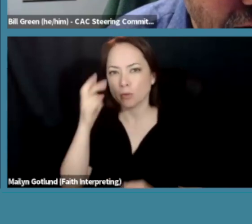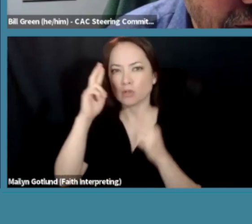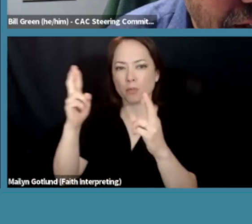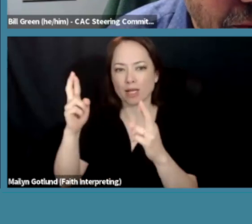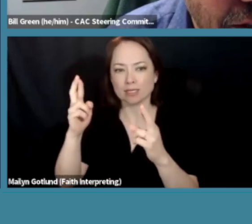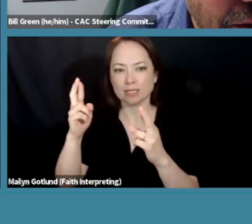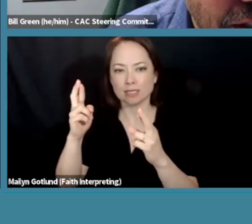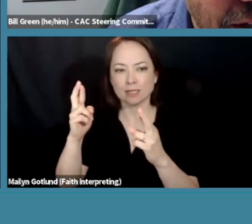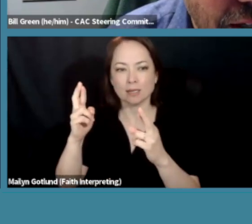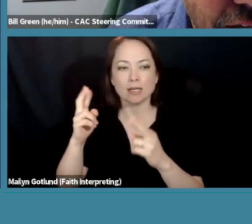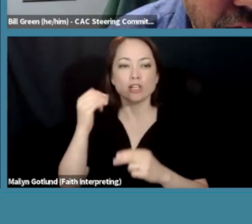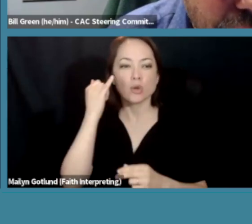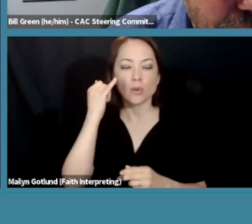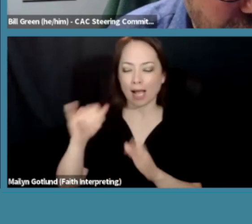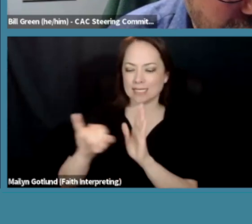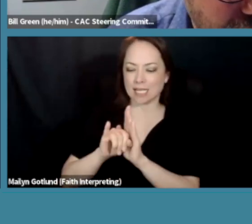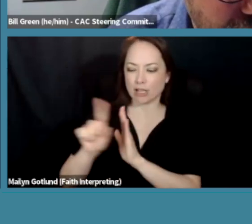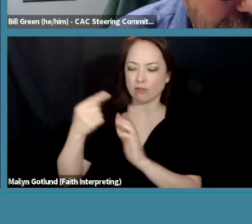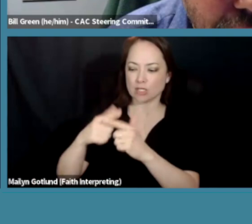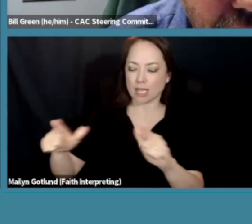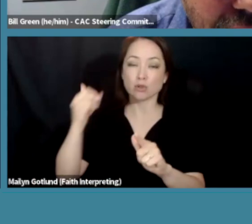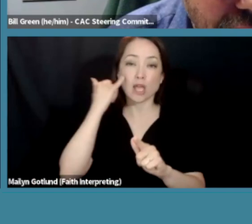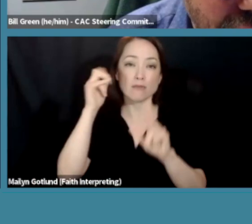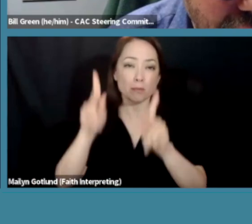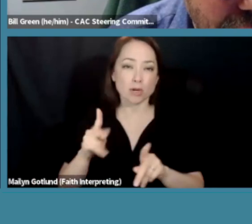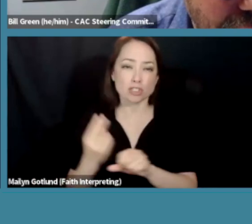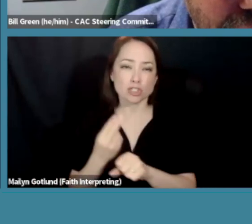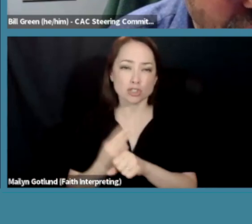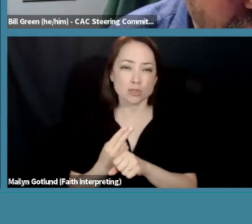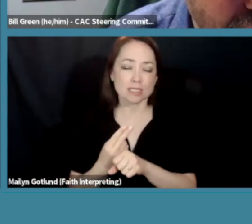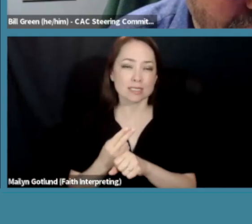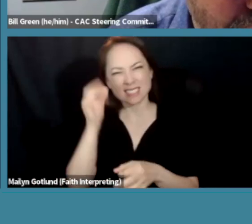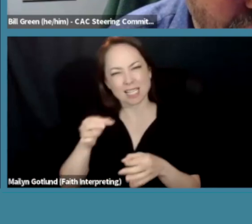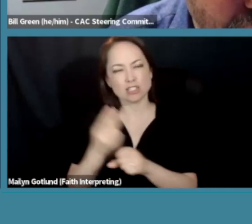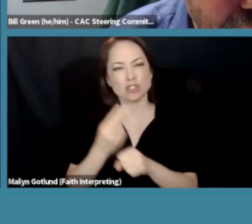If someone chooses not to use Person-First Language, but they're identifying themselves as, for example,